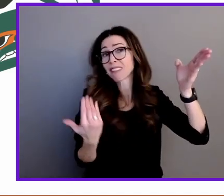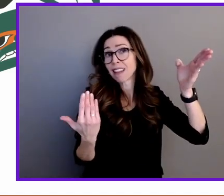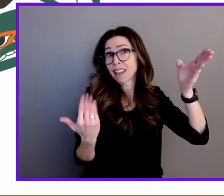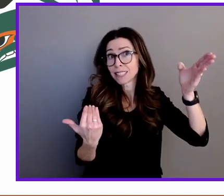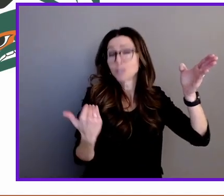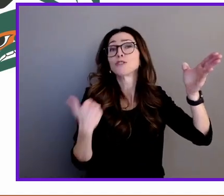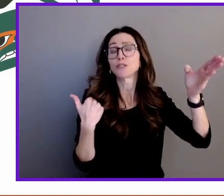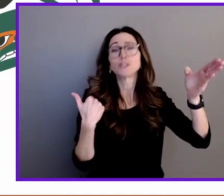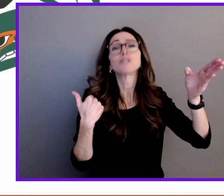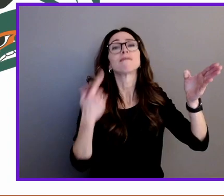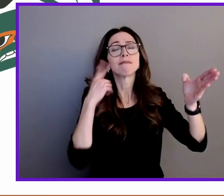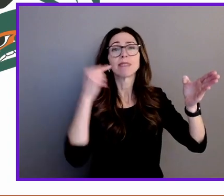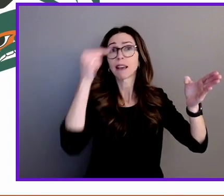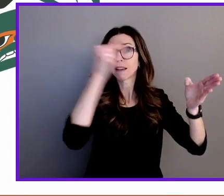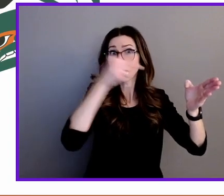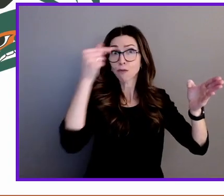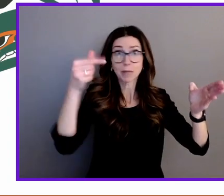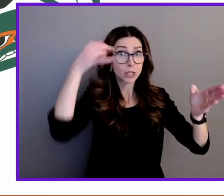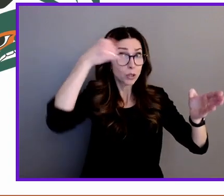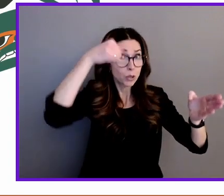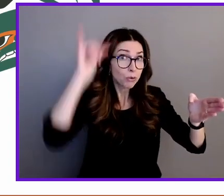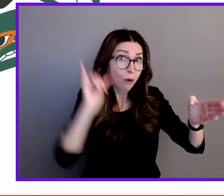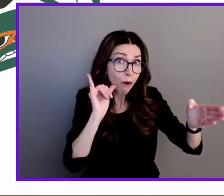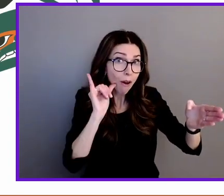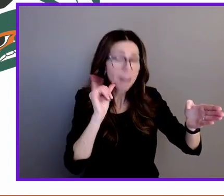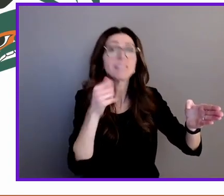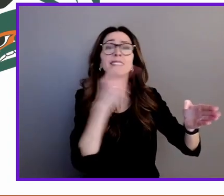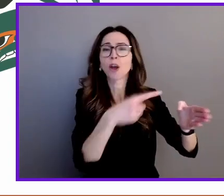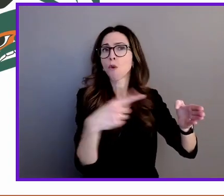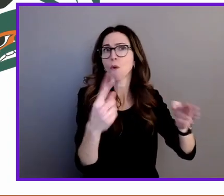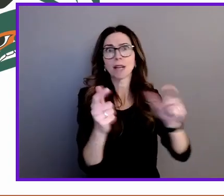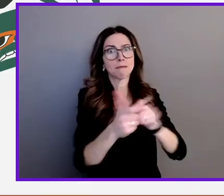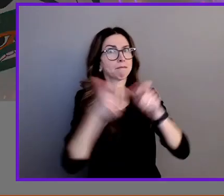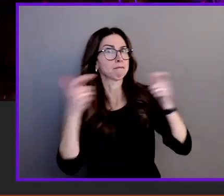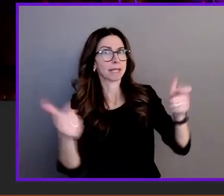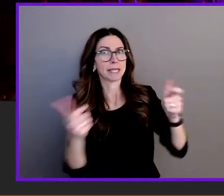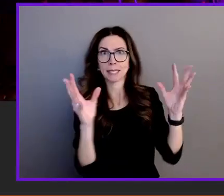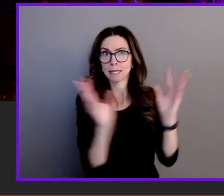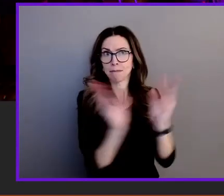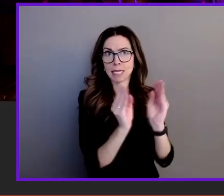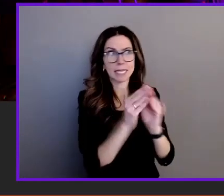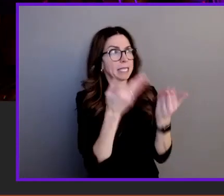The event took place in Whitehorse in Yukon with great participation